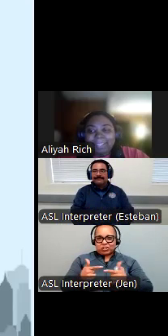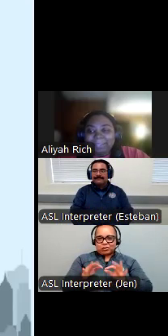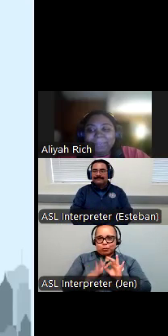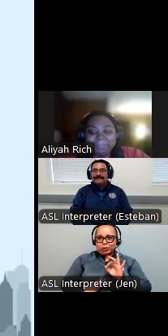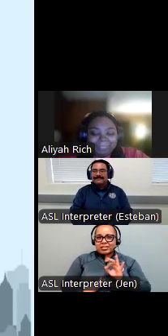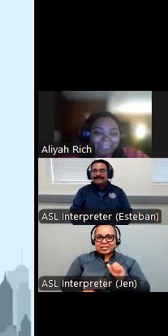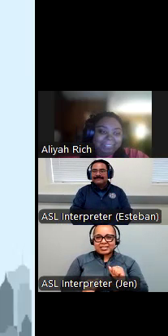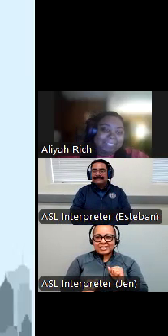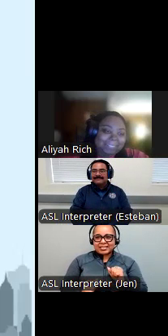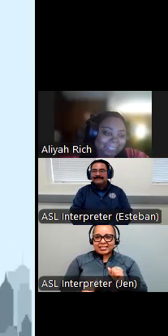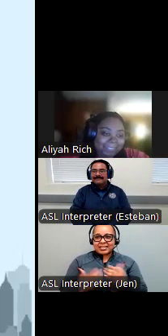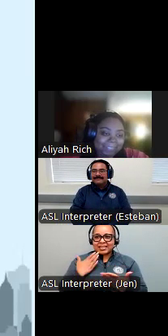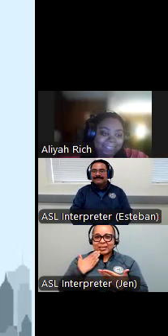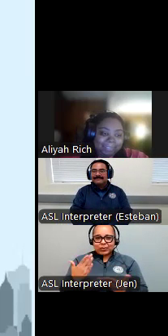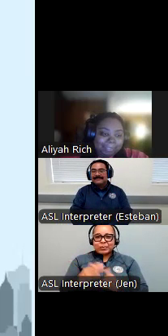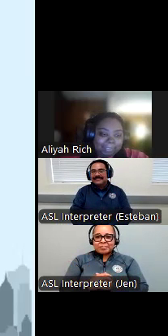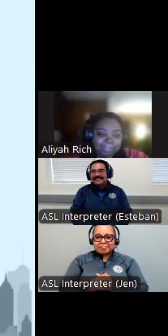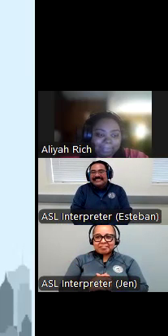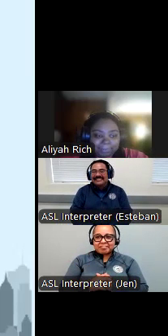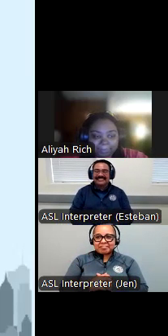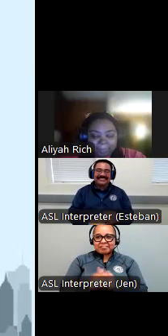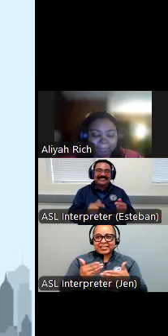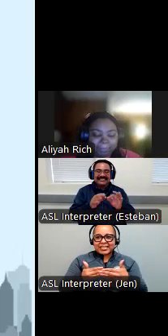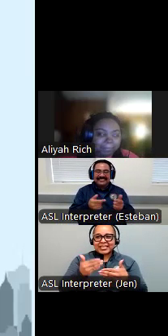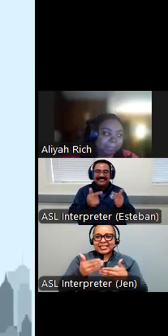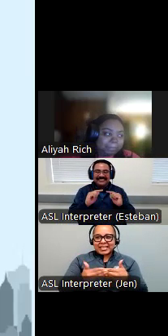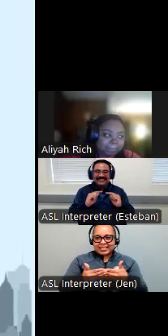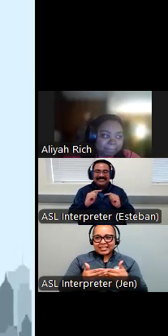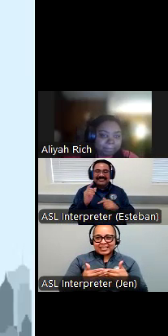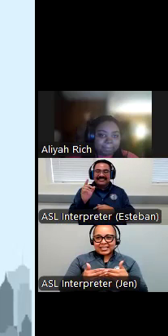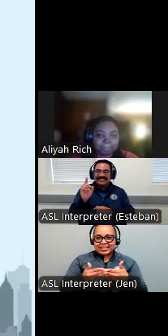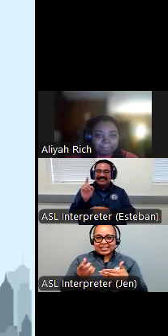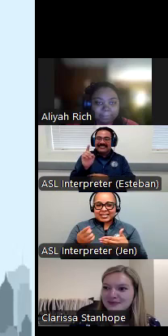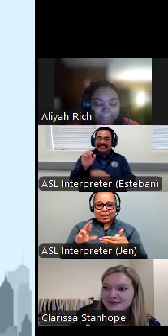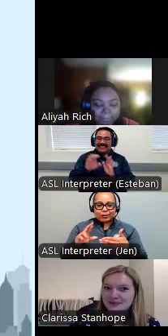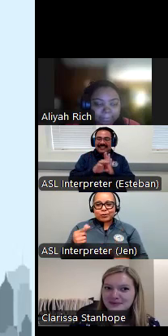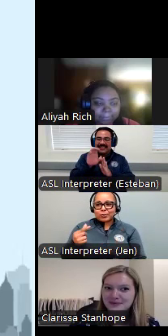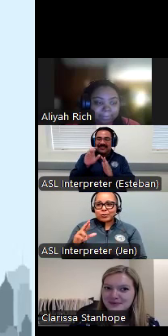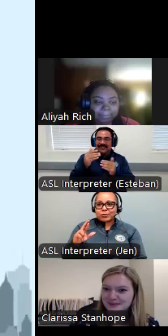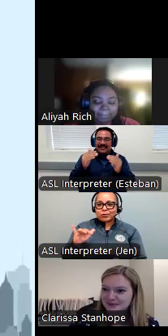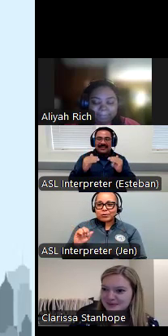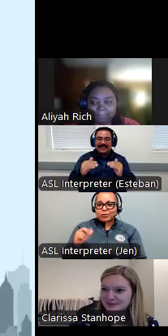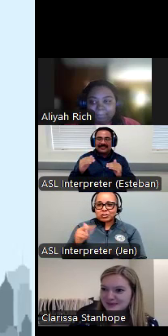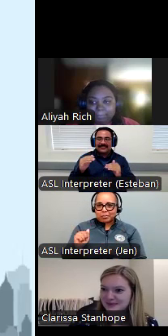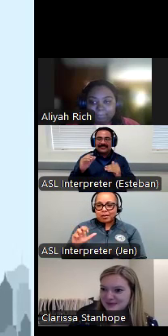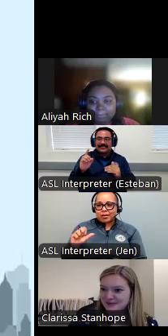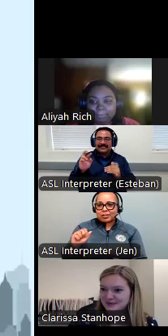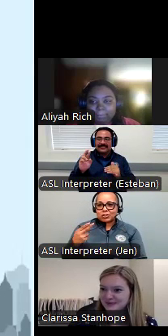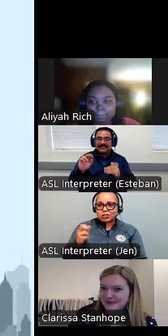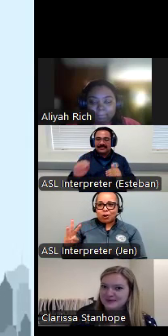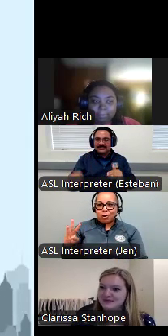thank you. Next, we'll be joined by Dr. Grishma Shah.